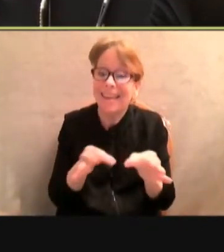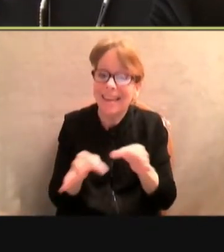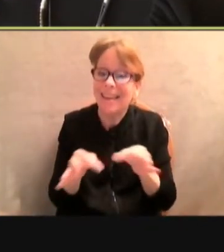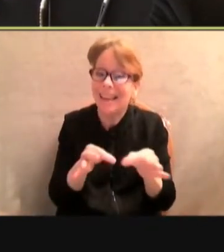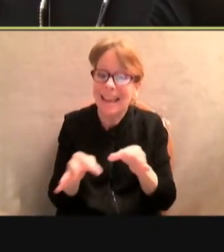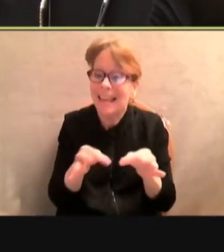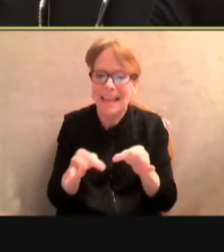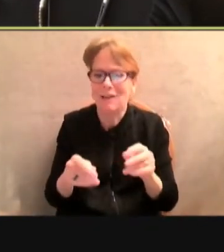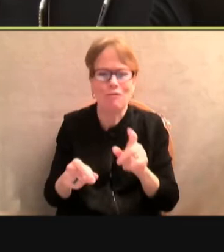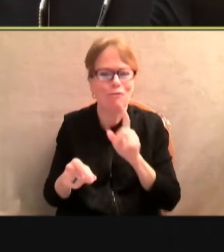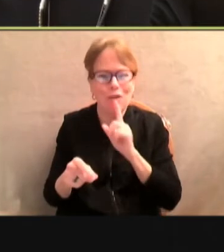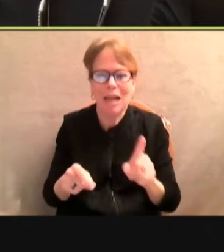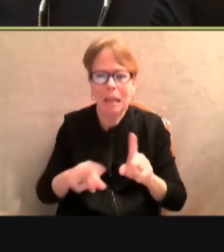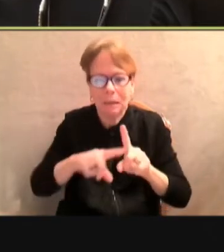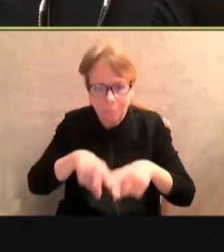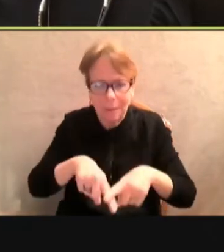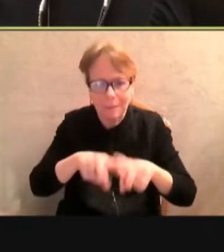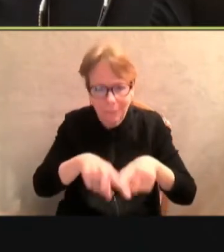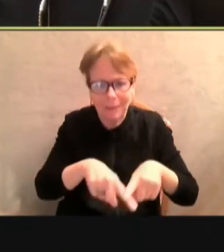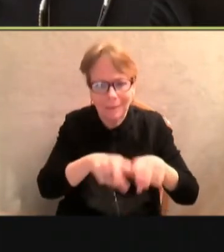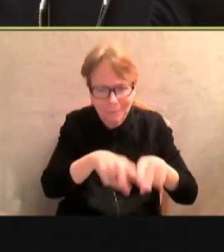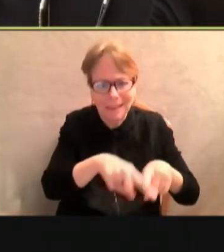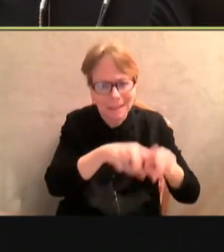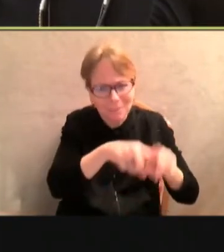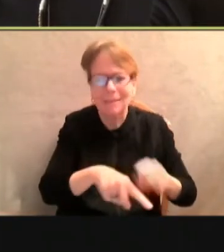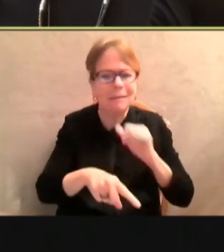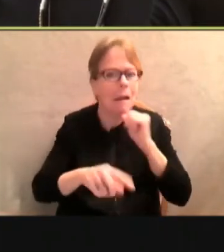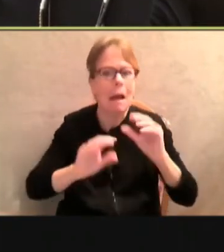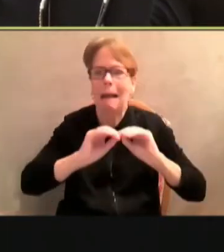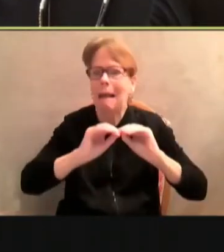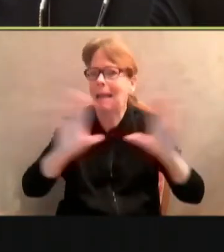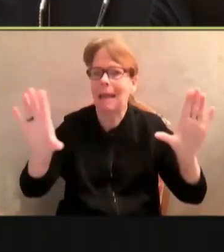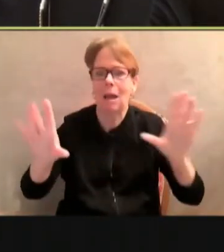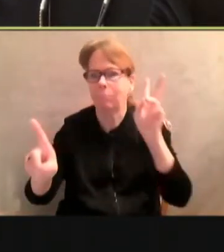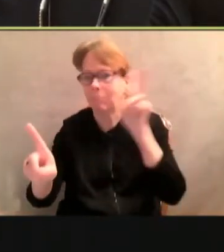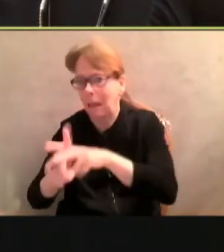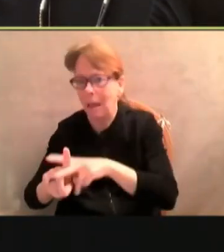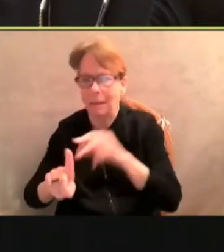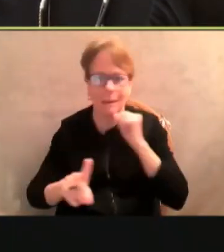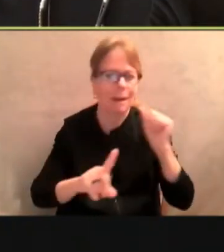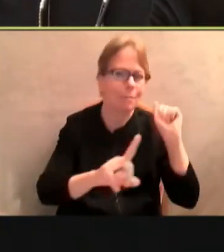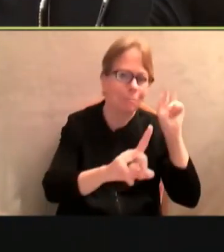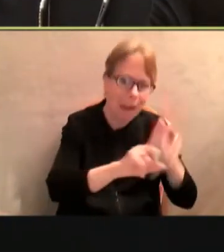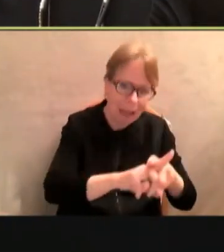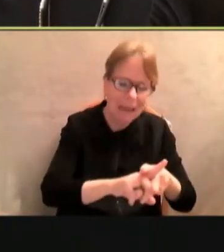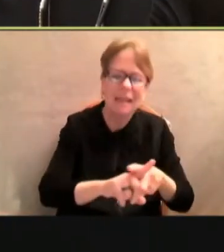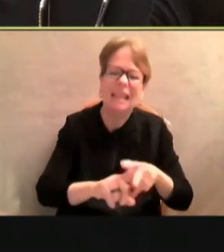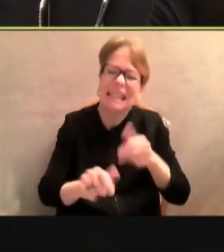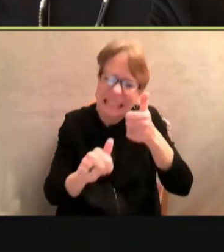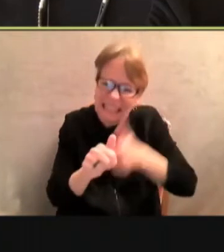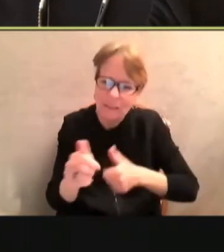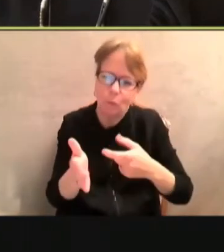and fast application rules. Everything is on a case-by-case basis. So just keep that